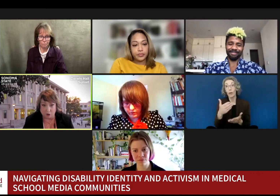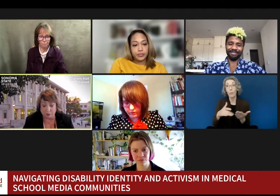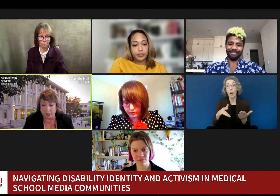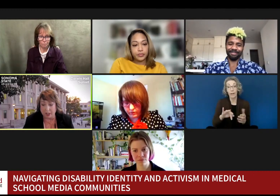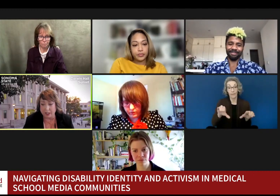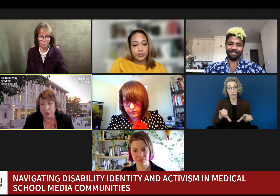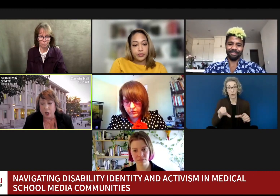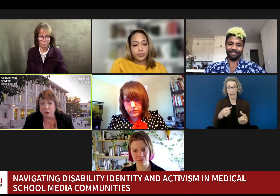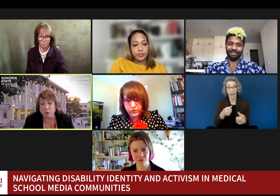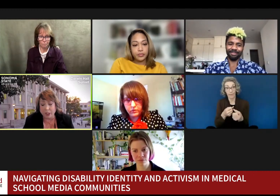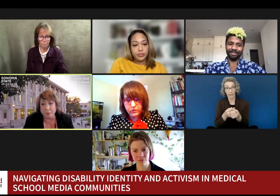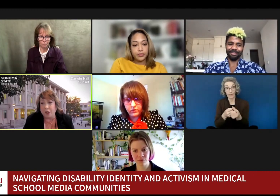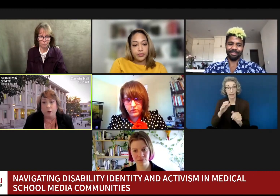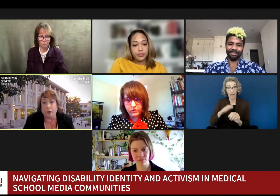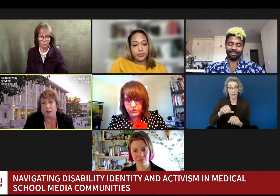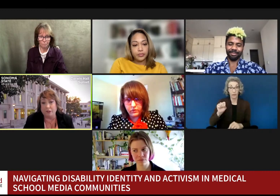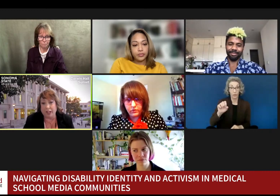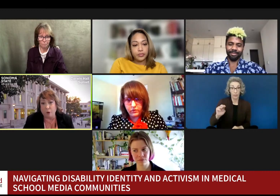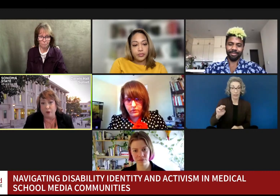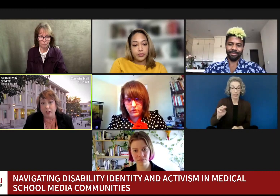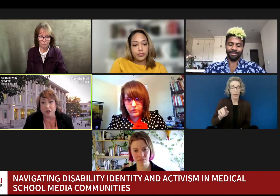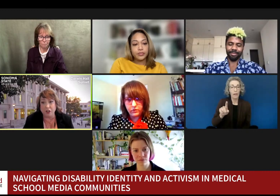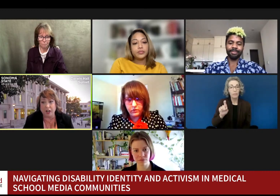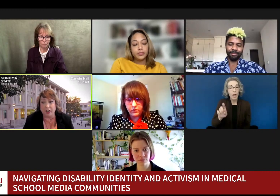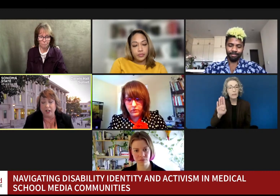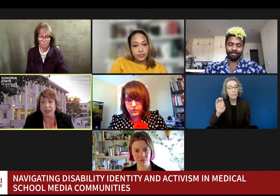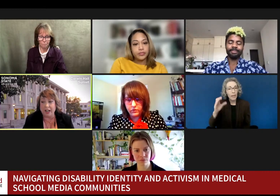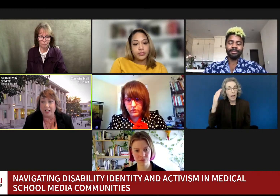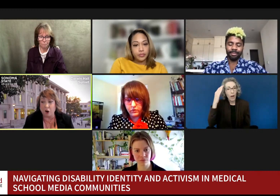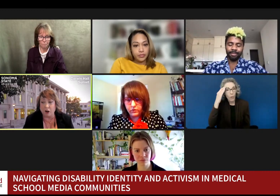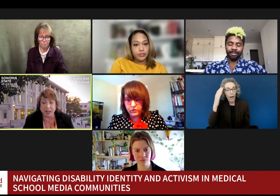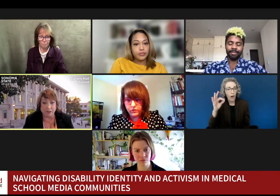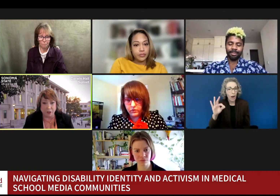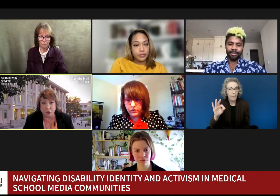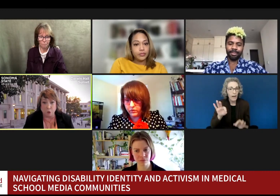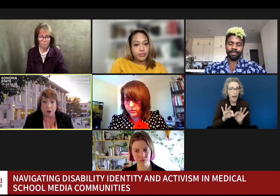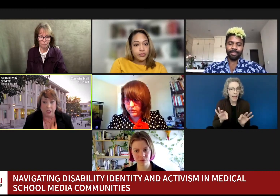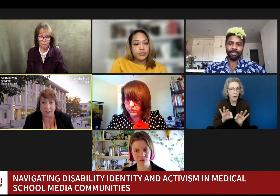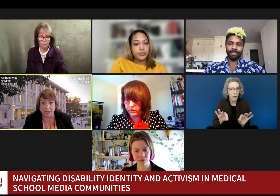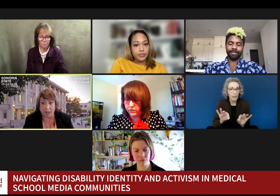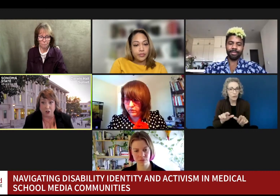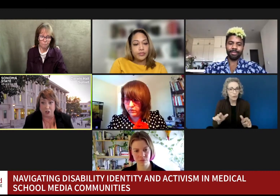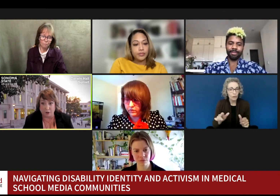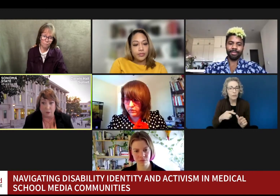really being aware of language, and it's hard to have a nuanced discussion, right?